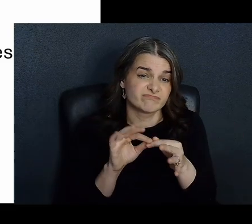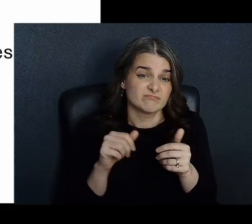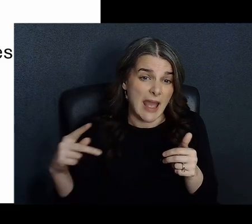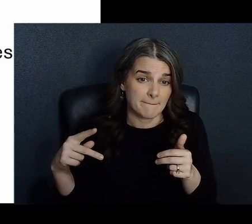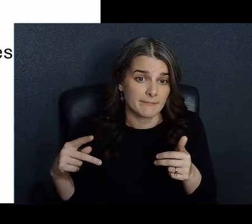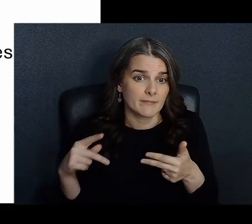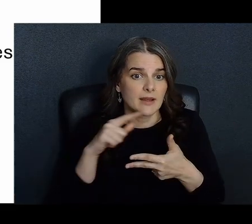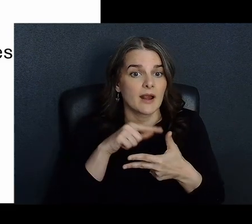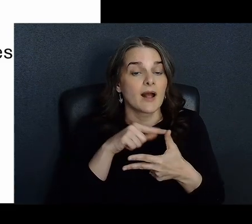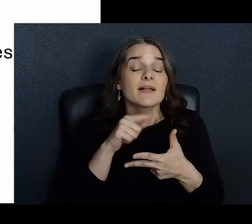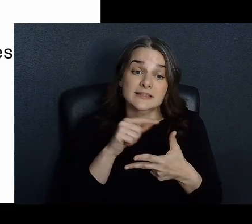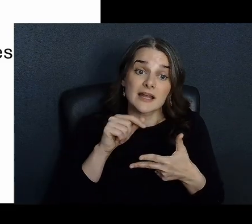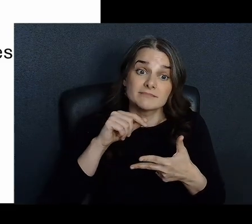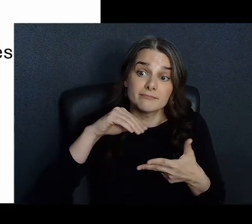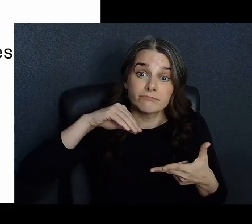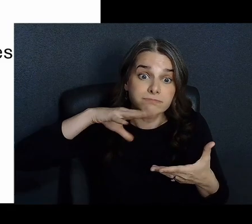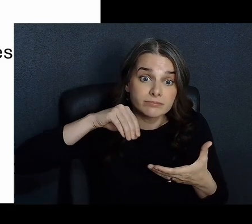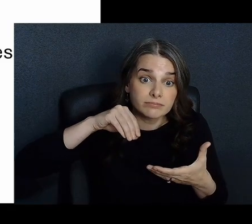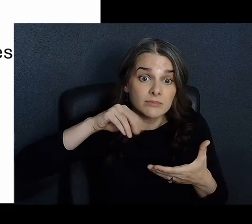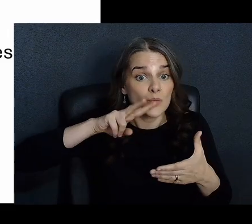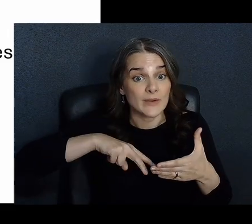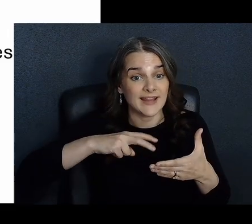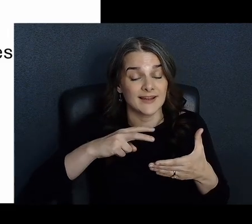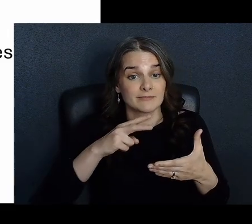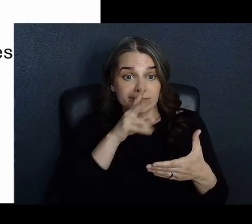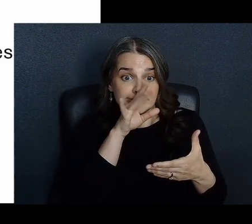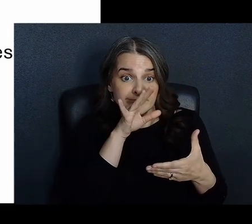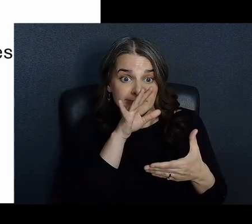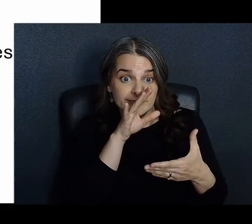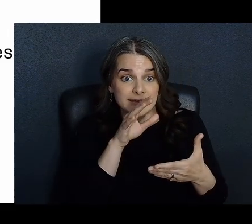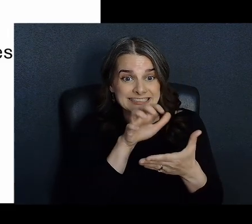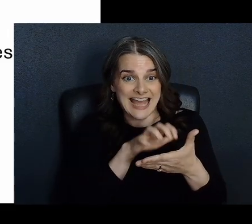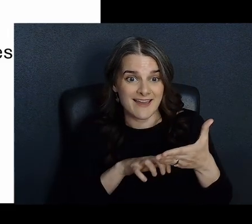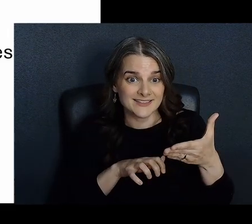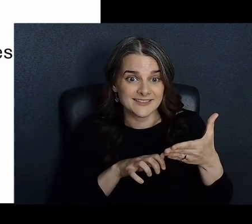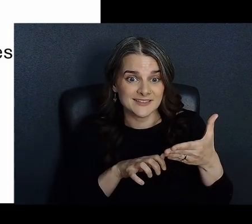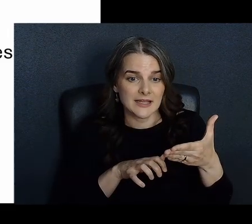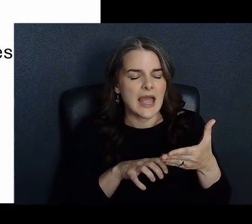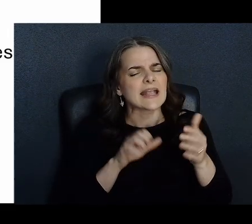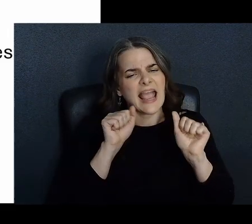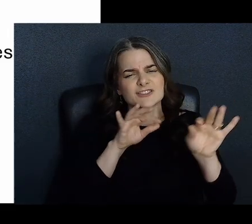and read a text back to you. It can also describe a scene, I think whatever is limited to what they've already